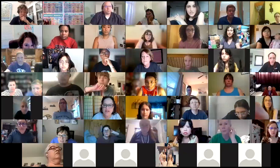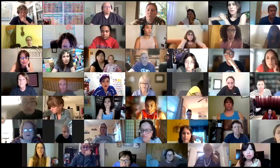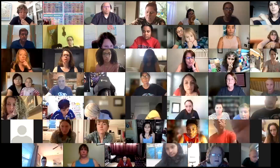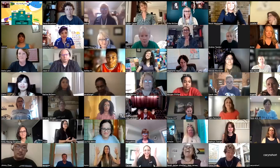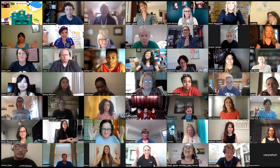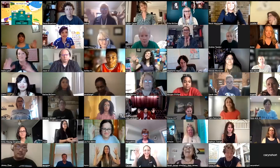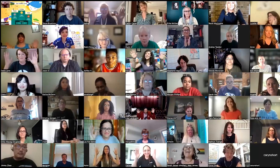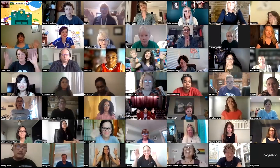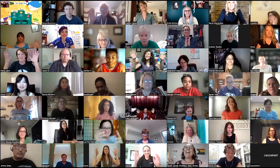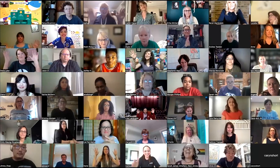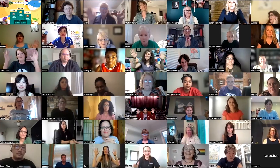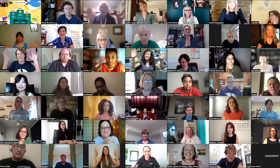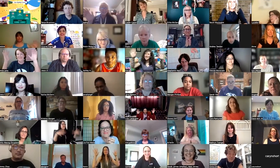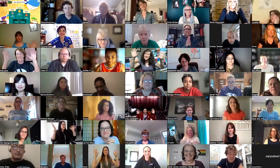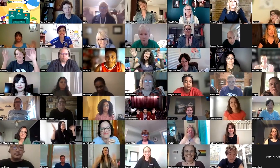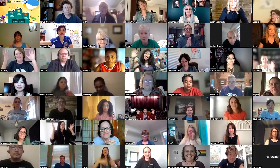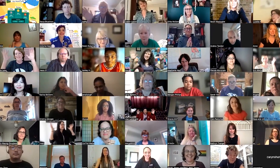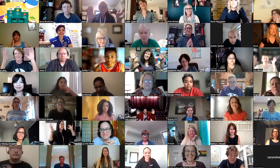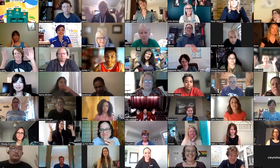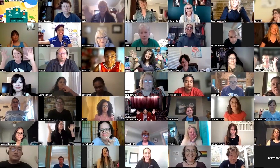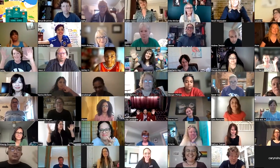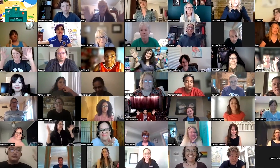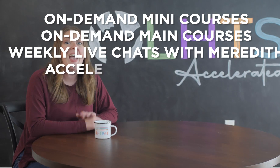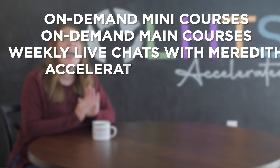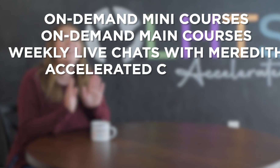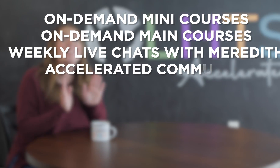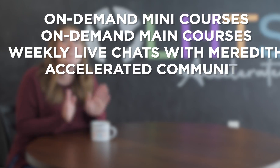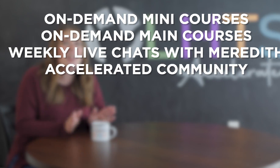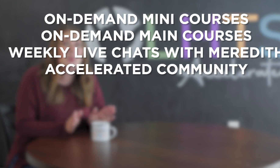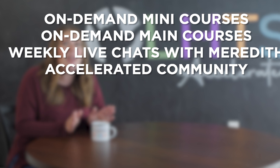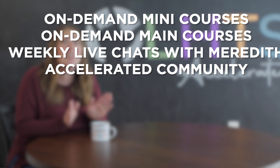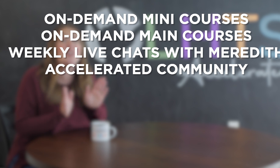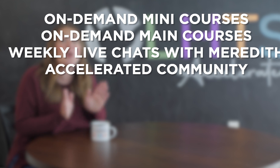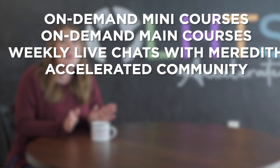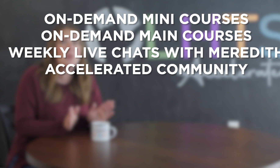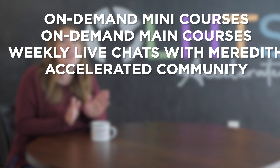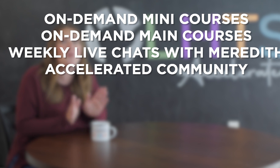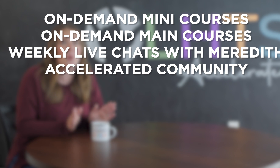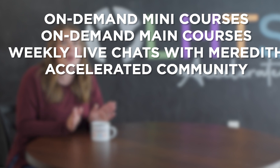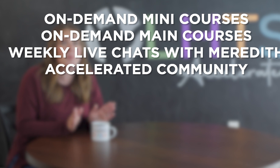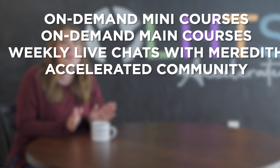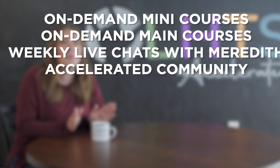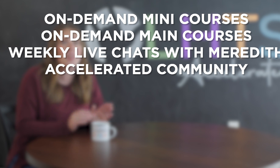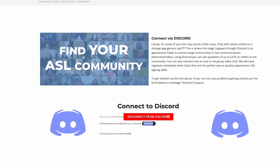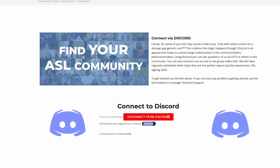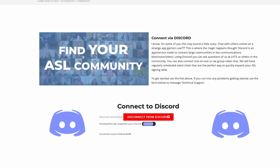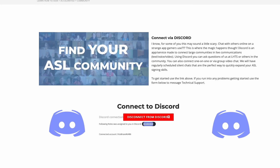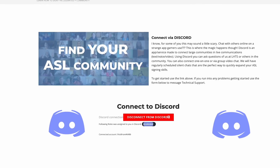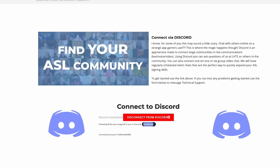don't always have time to cover on our YouTube channel. Accelerated community forum, you will have